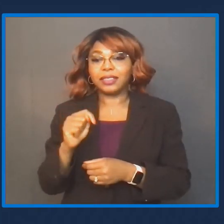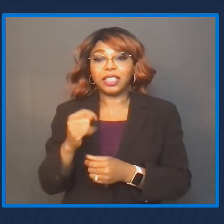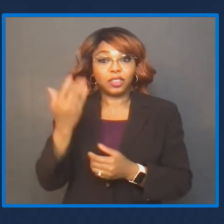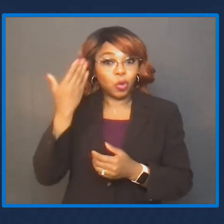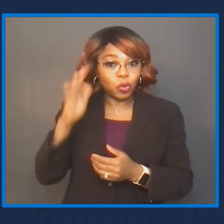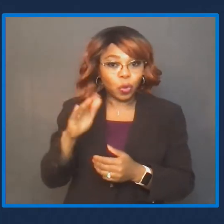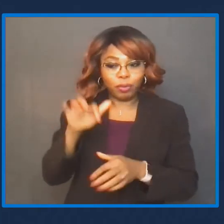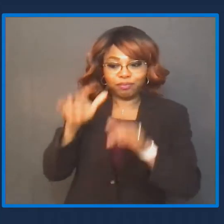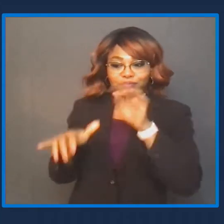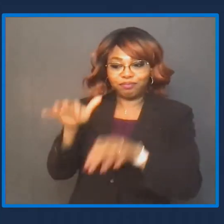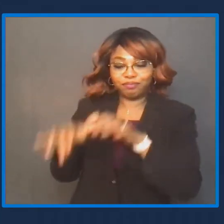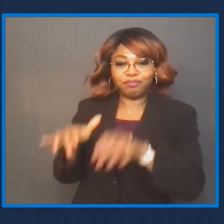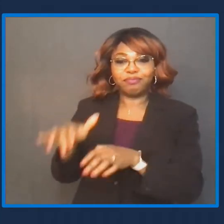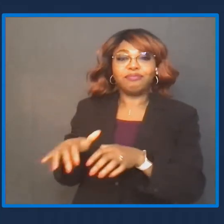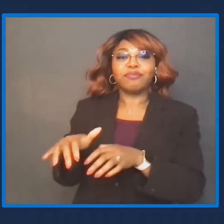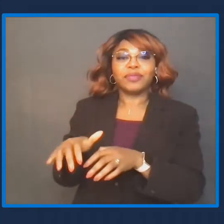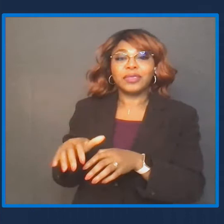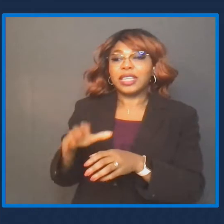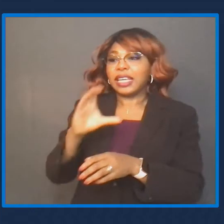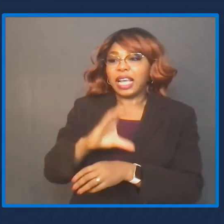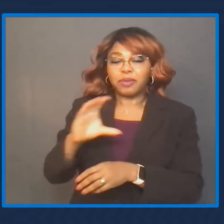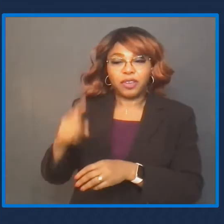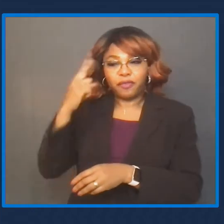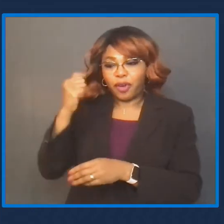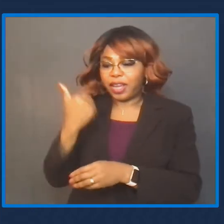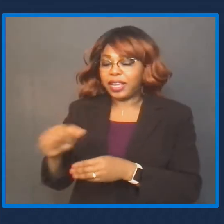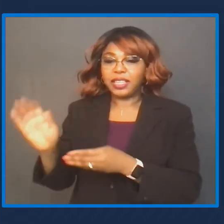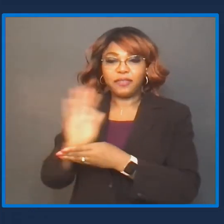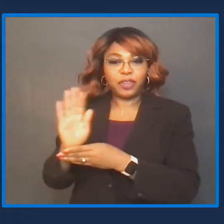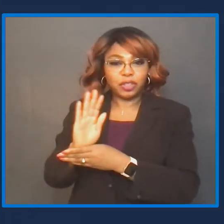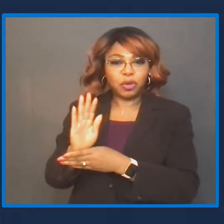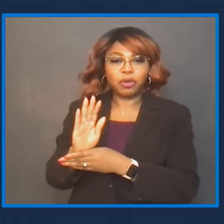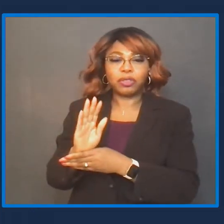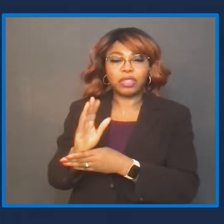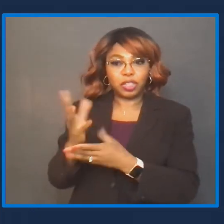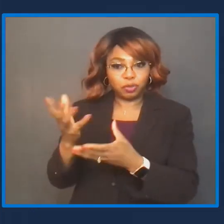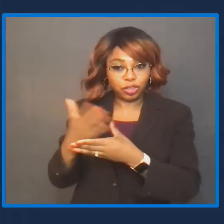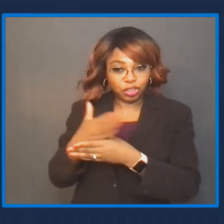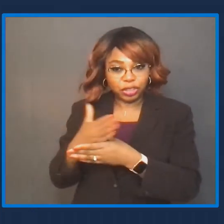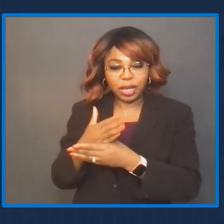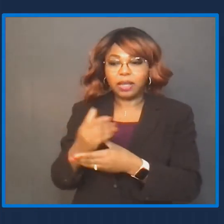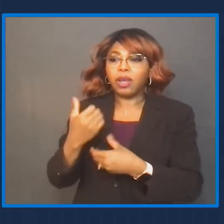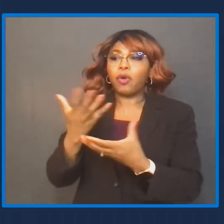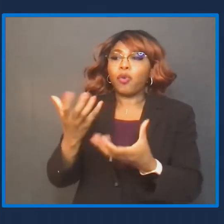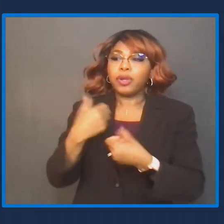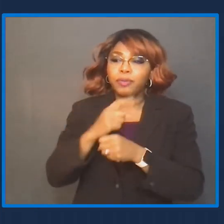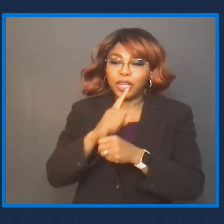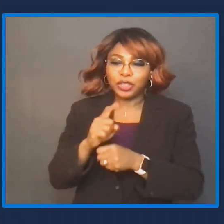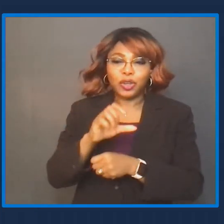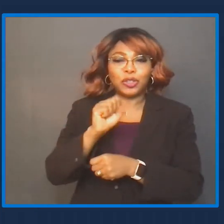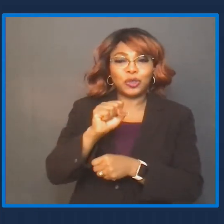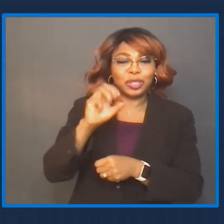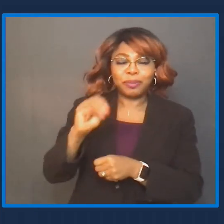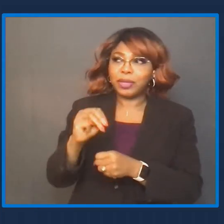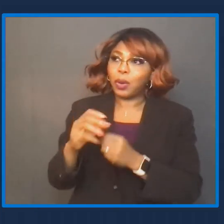captioning for any videos that you share. We want to make sure the social media is super accessible to everyone who's participating.